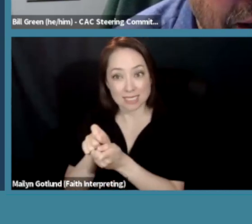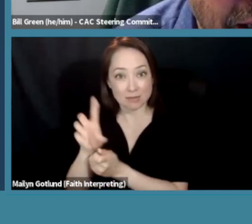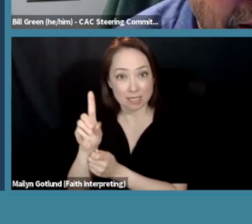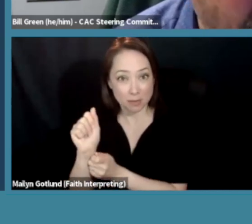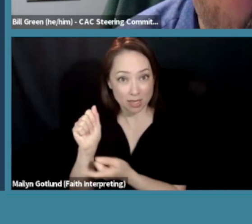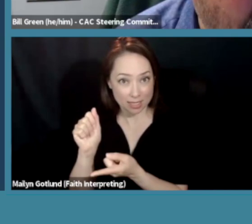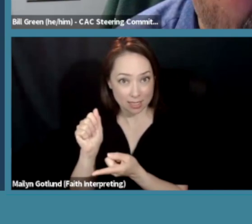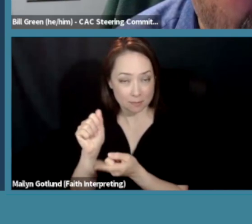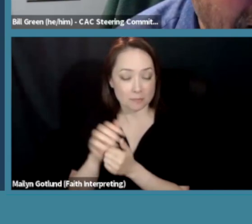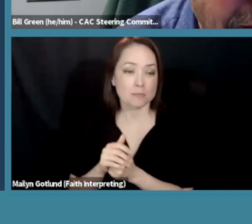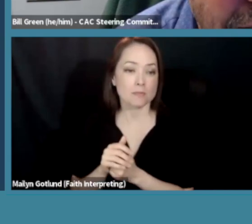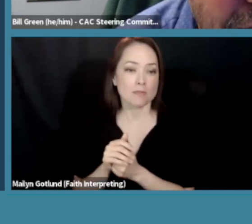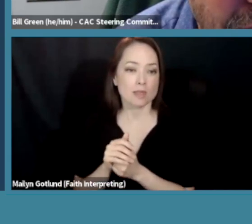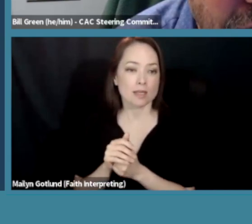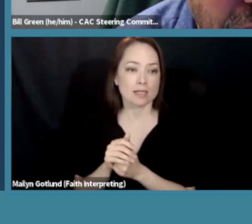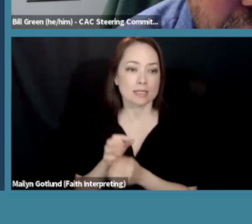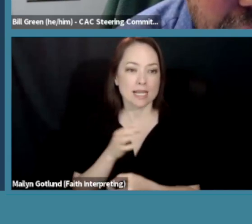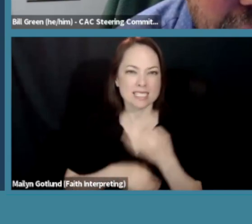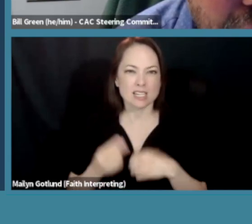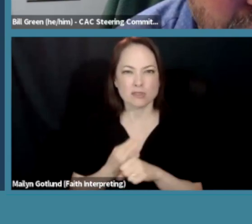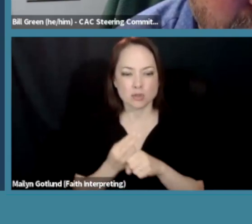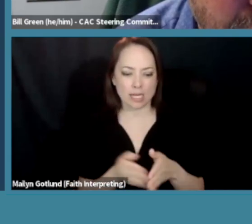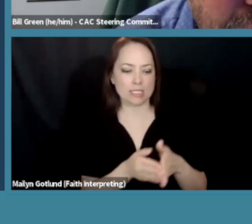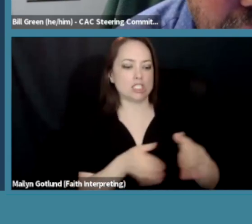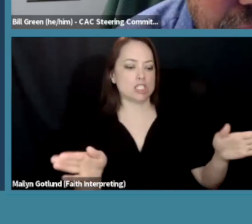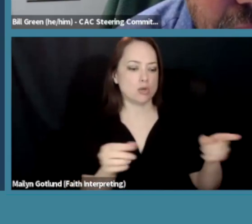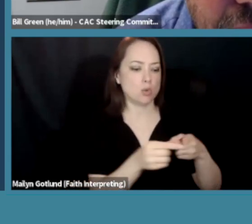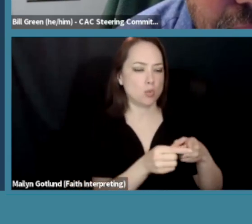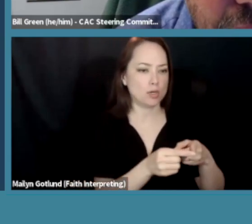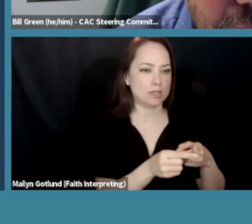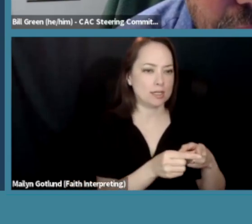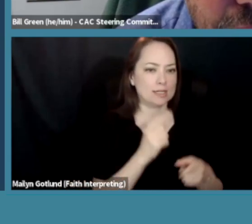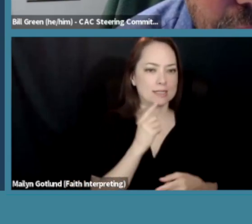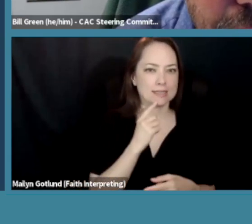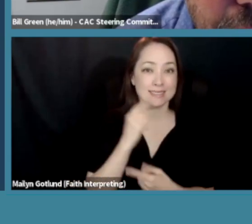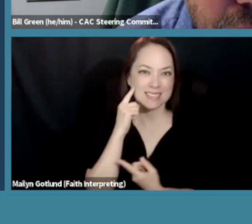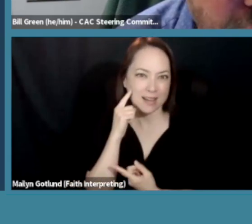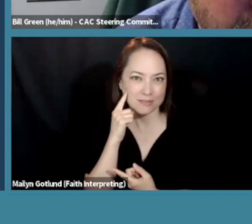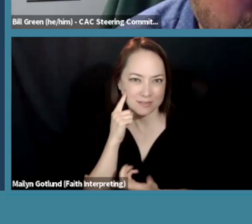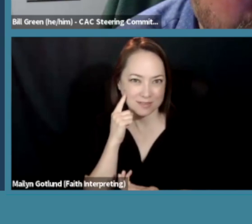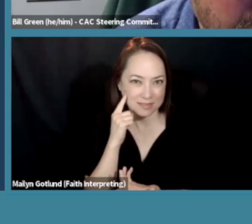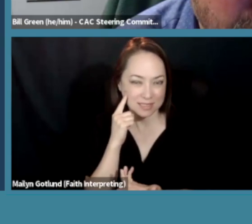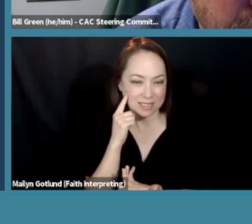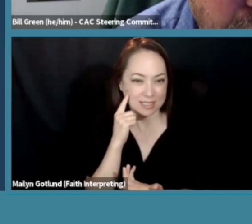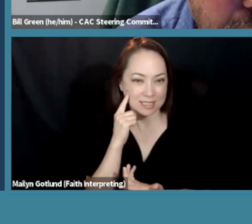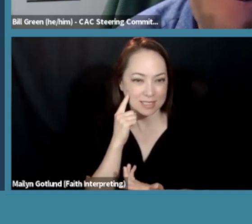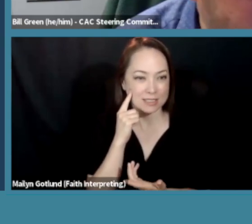Rather than using a general term, say deaf, blind,